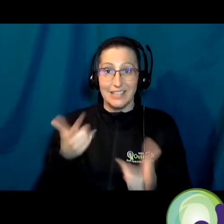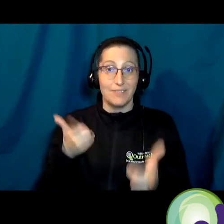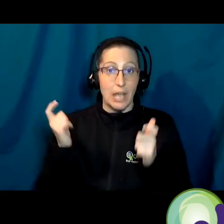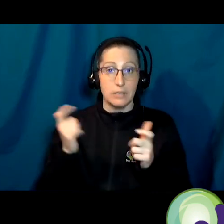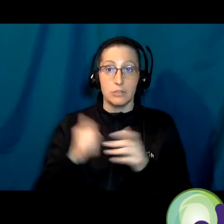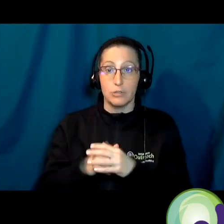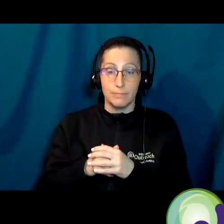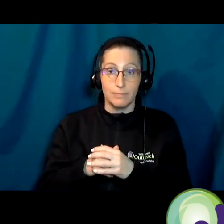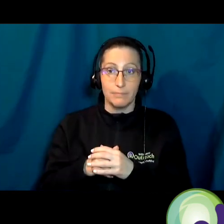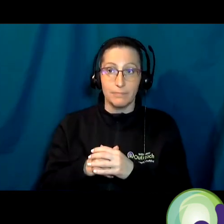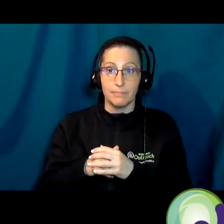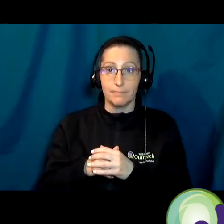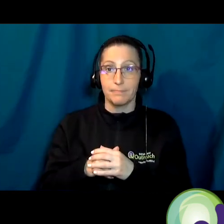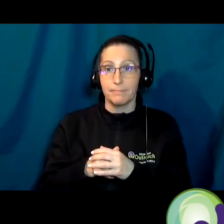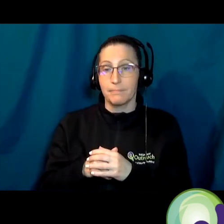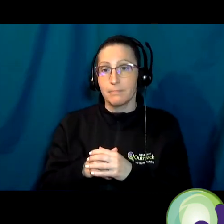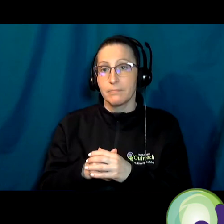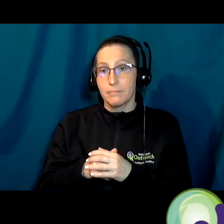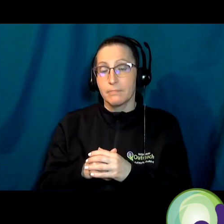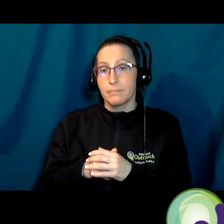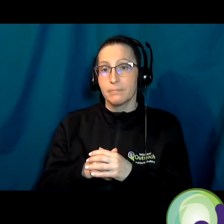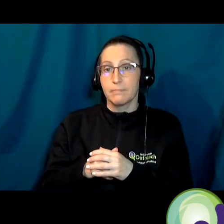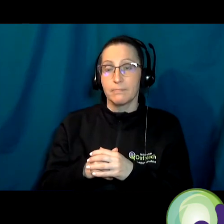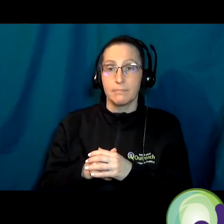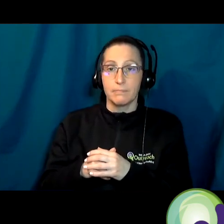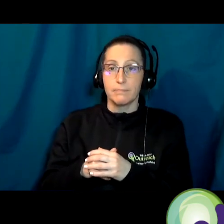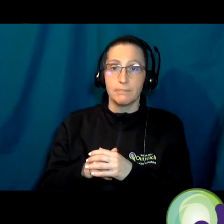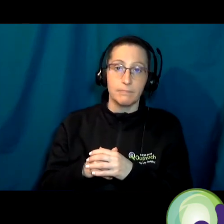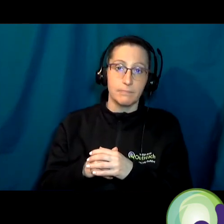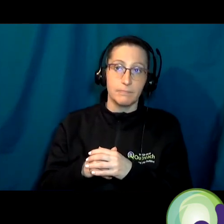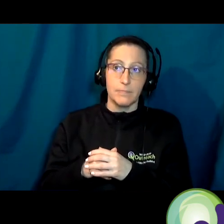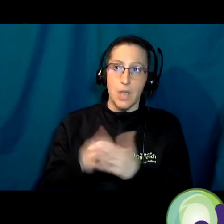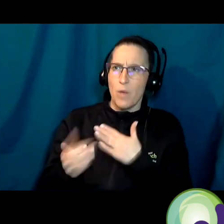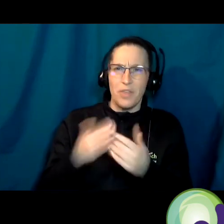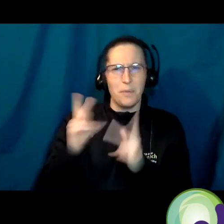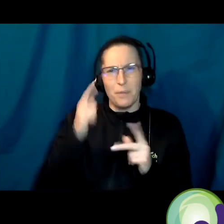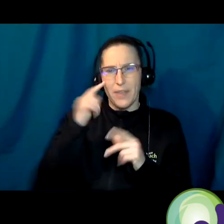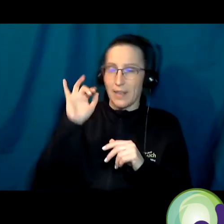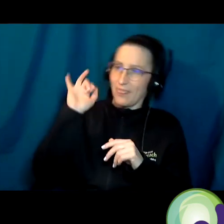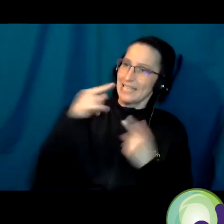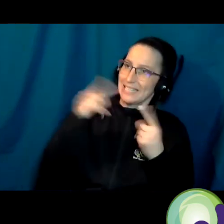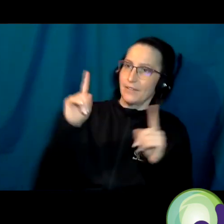You know whether people are confident that was a success or not, it still was a necessary